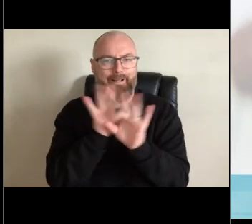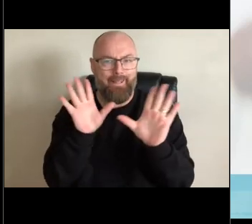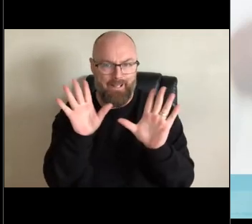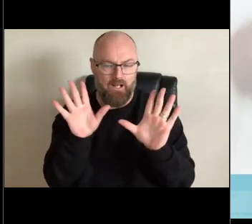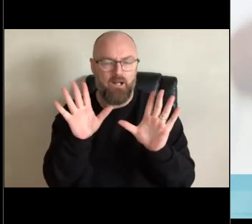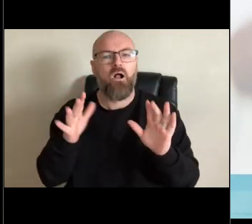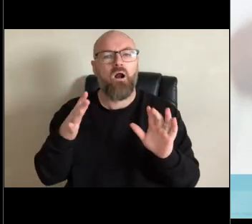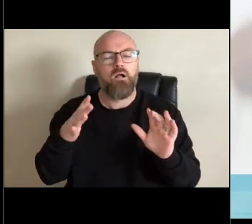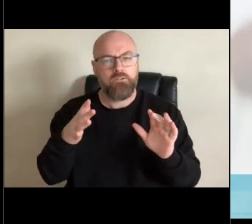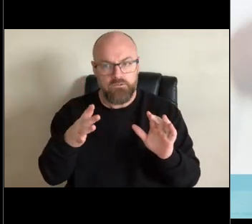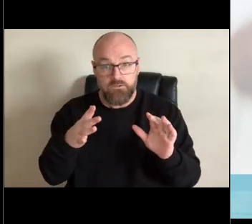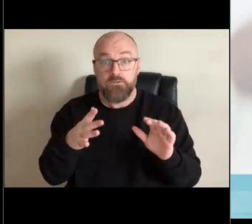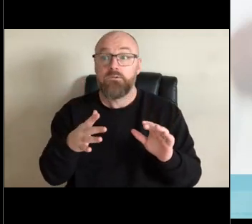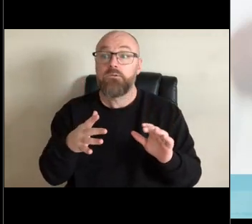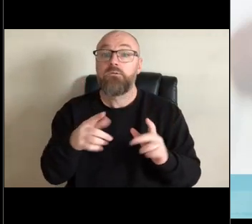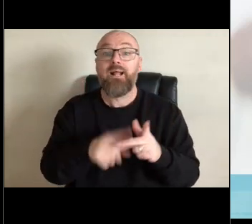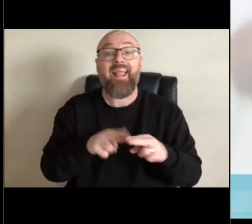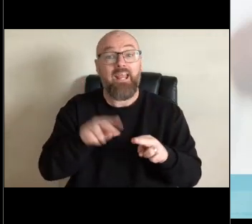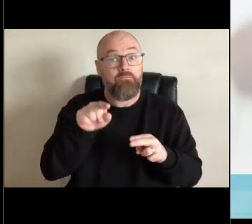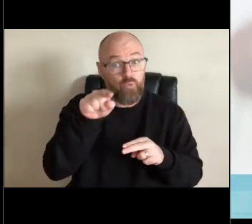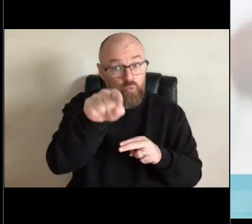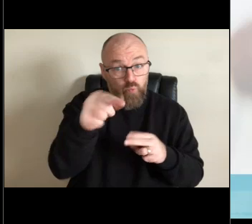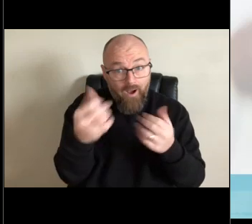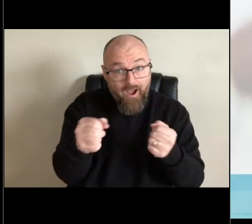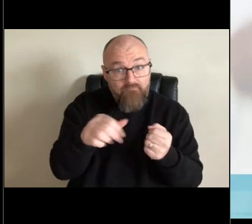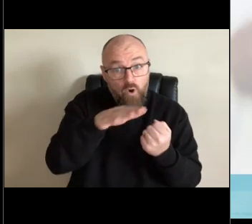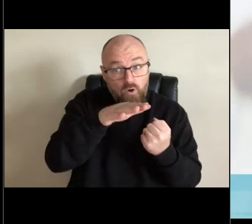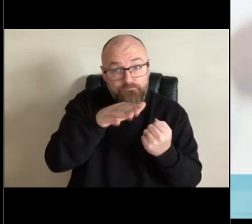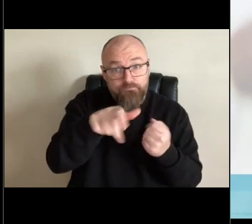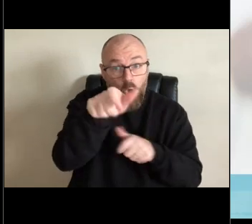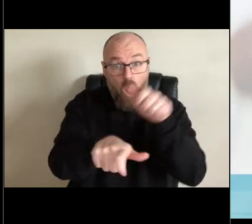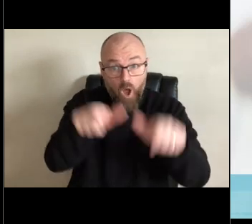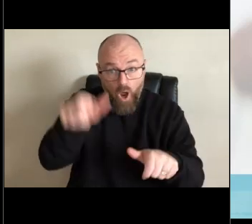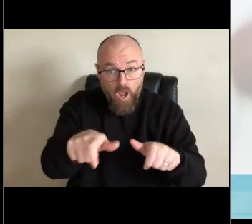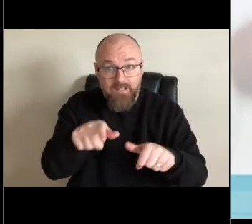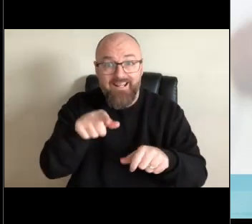question I'd suggest that they um try to seek some legal advice and the information that we've given